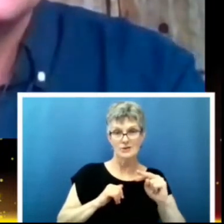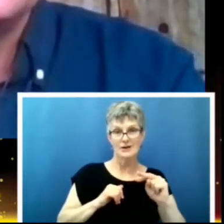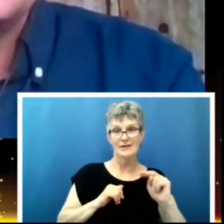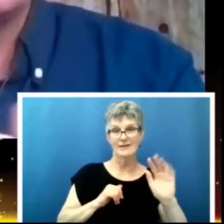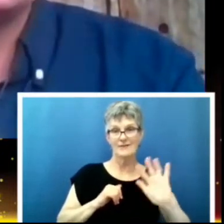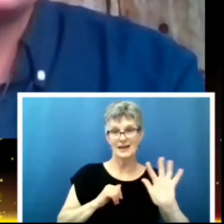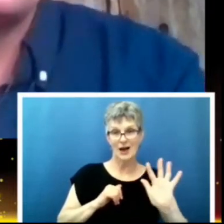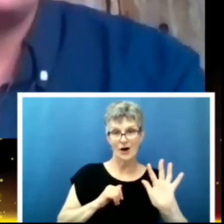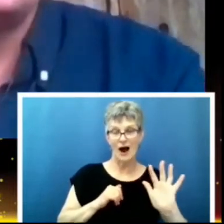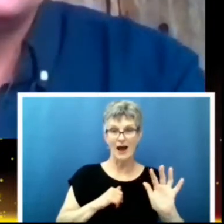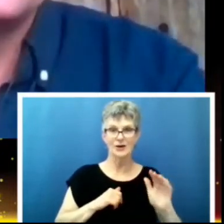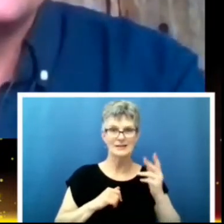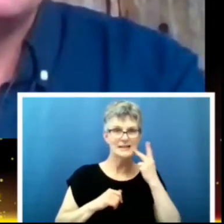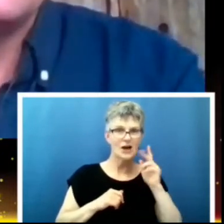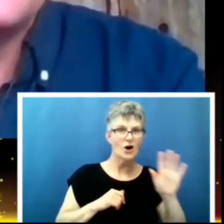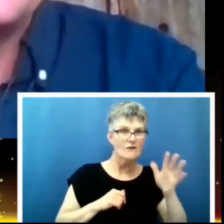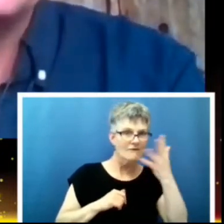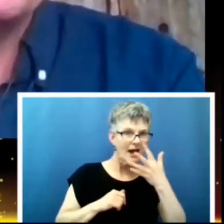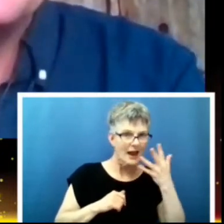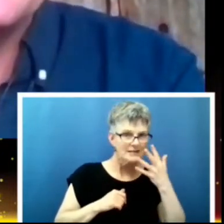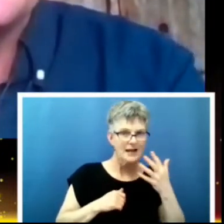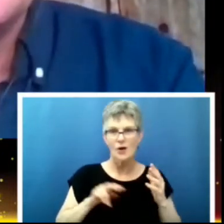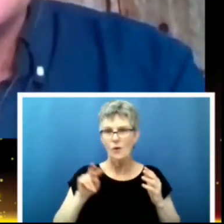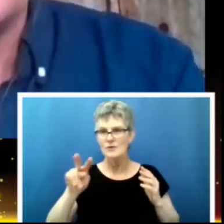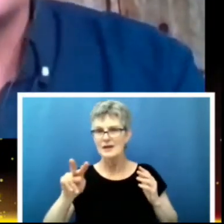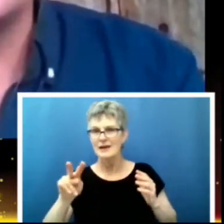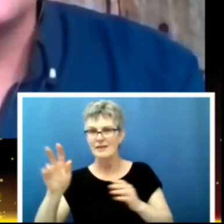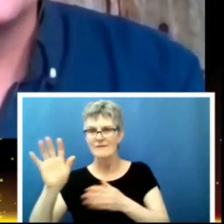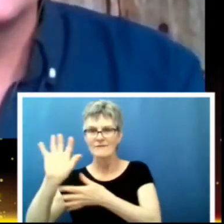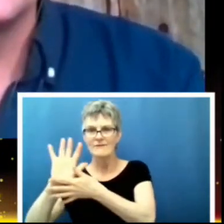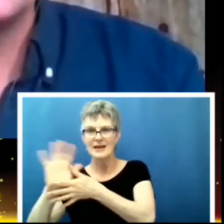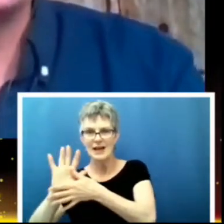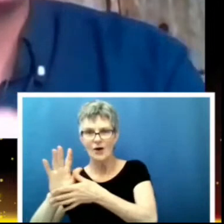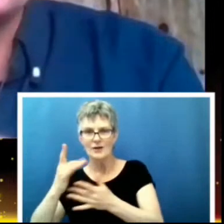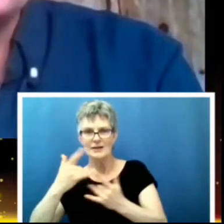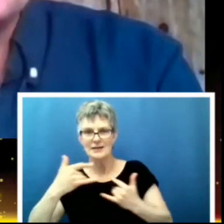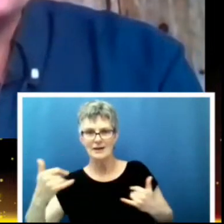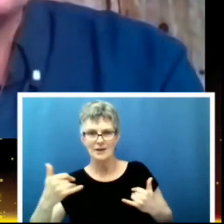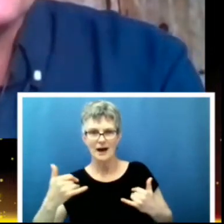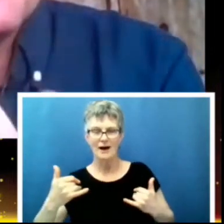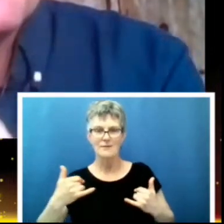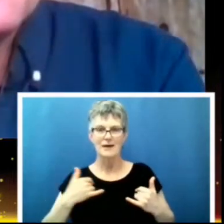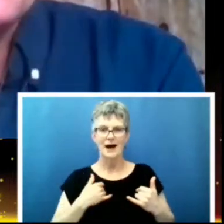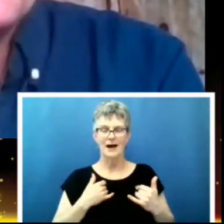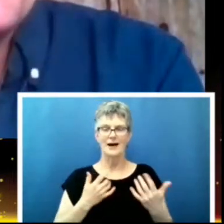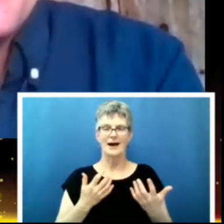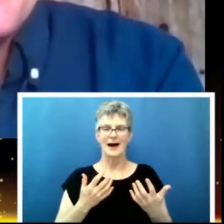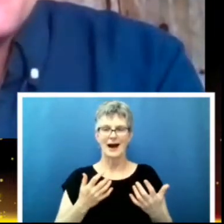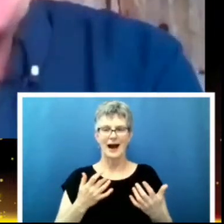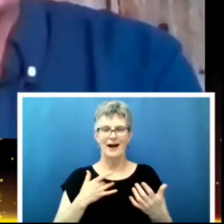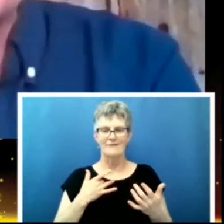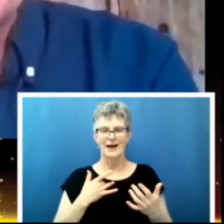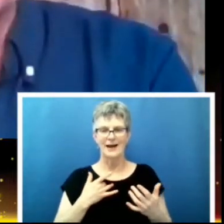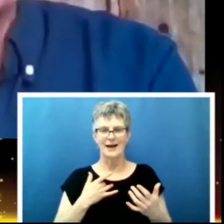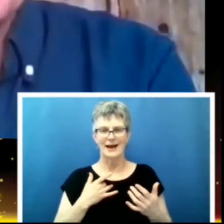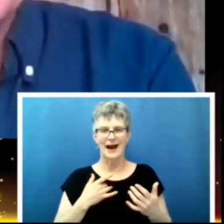and it was just a wonder of eye opening awareness that I saw you as you were actively experiencing